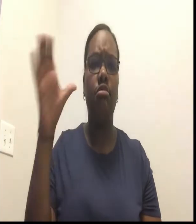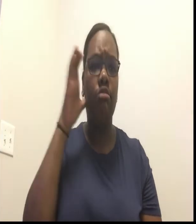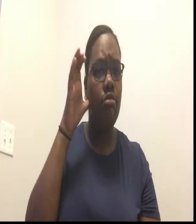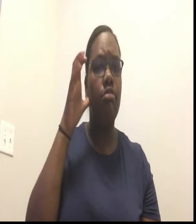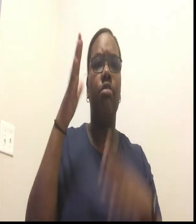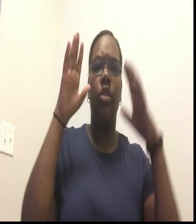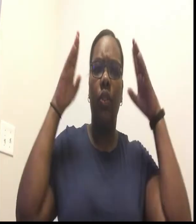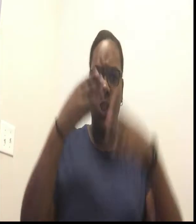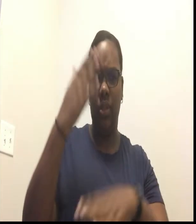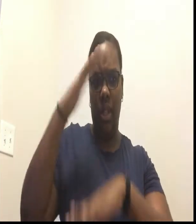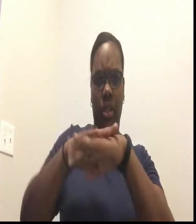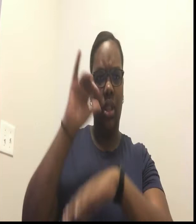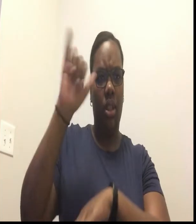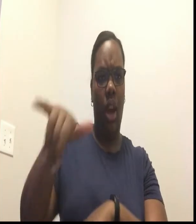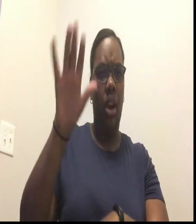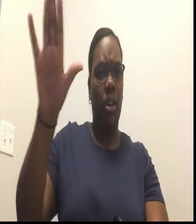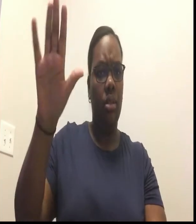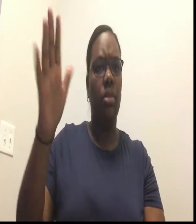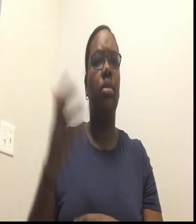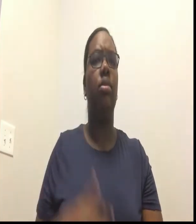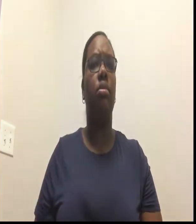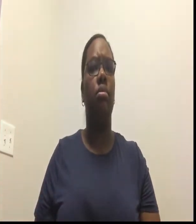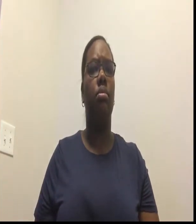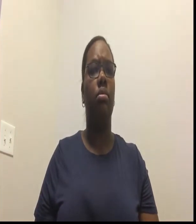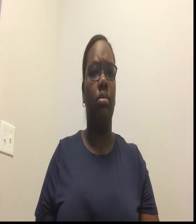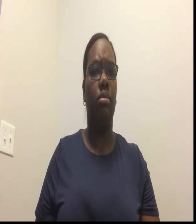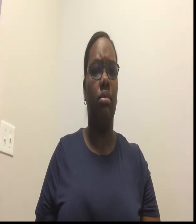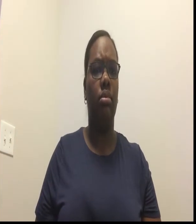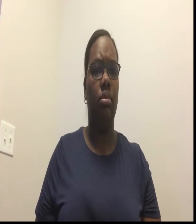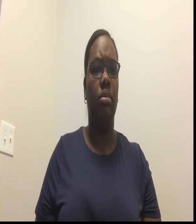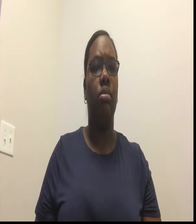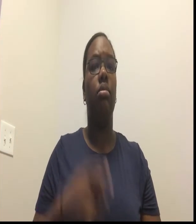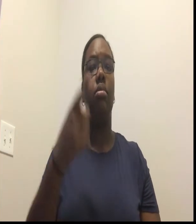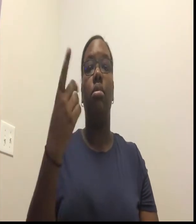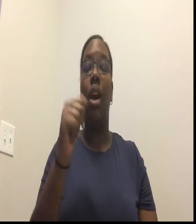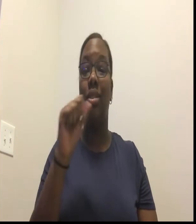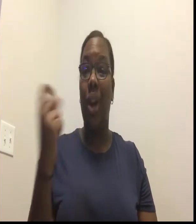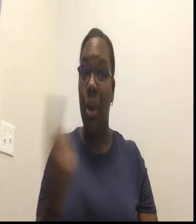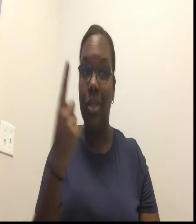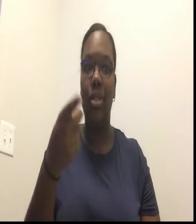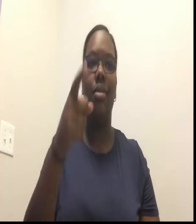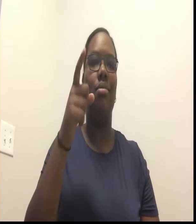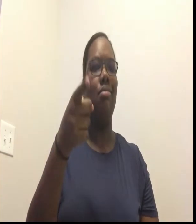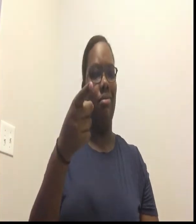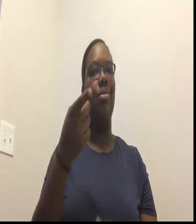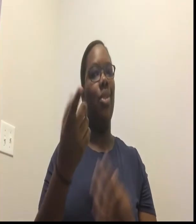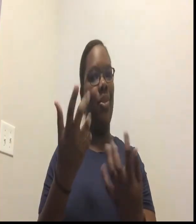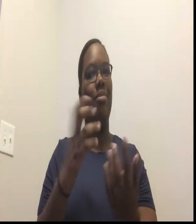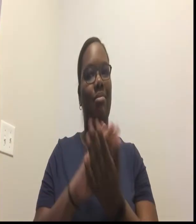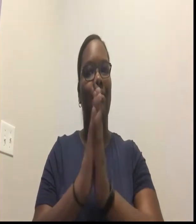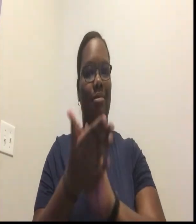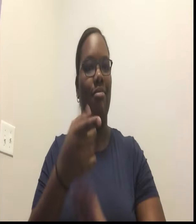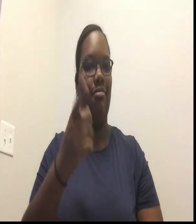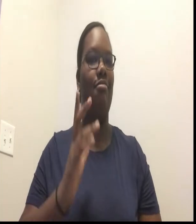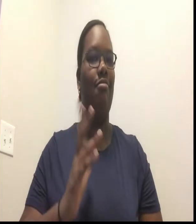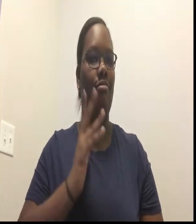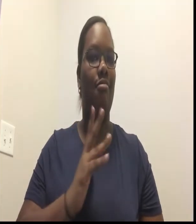want to be polite. The third page tells you how to accomplish what you want to